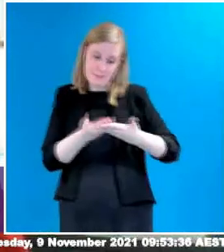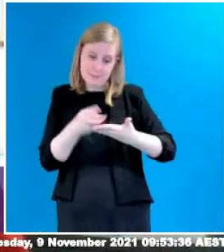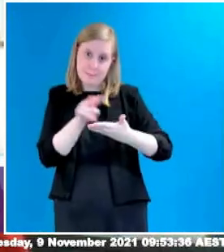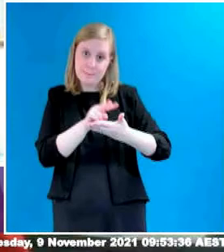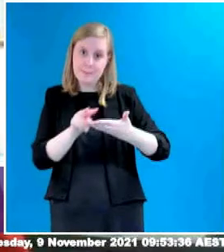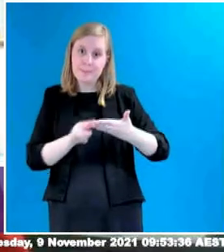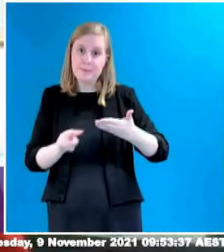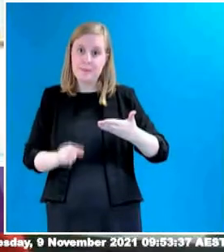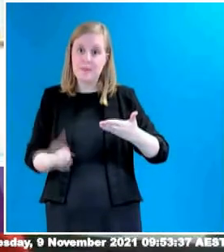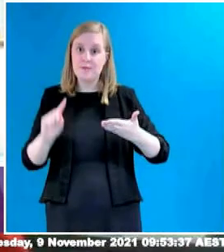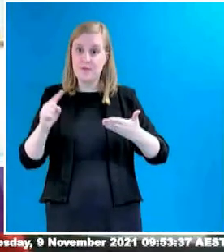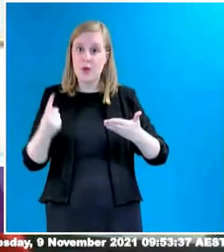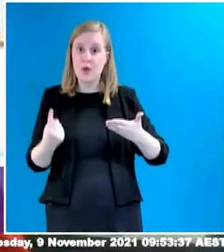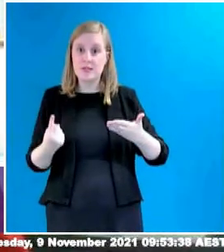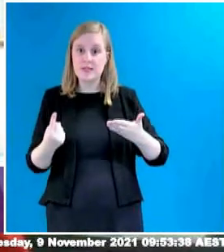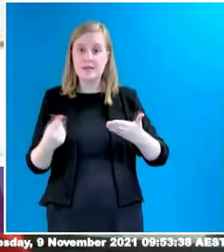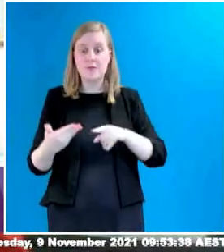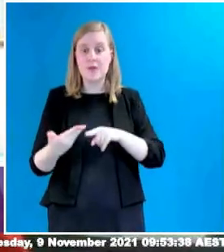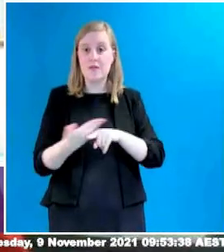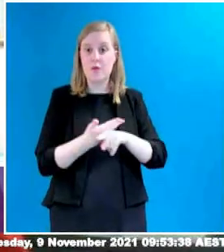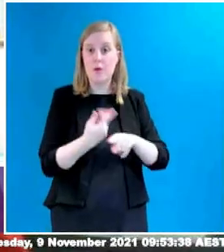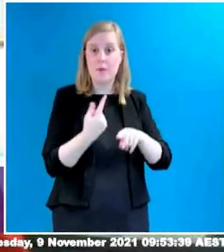legislative assembly and that is probably where we have our greatest